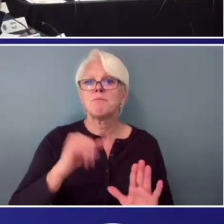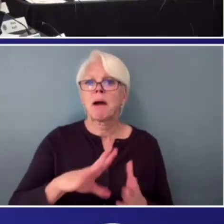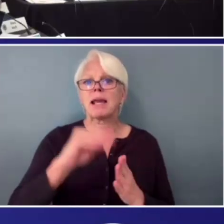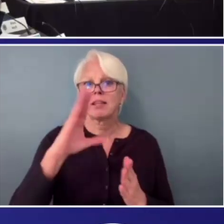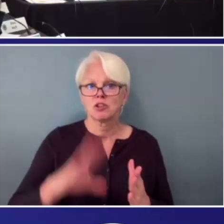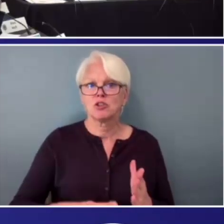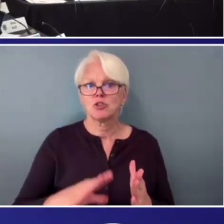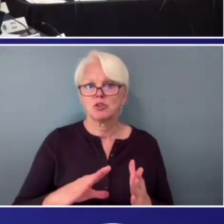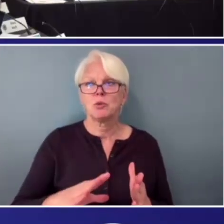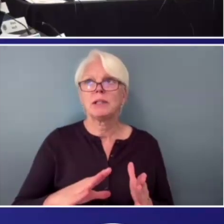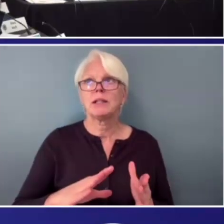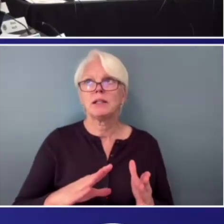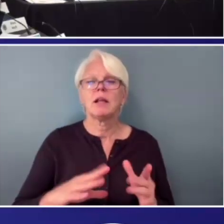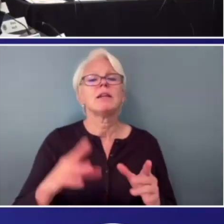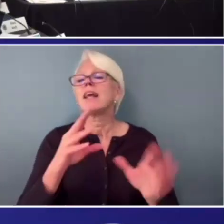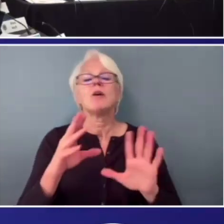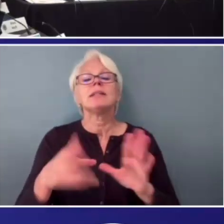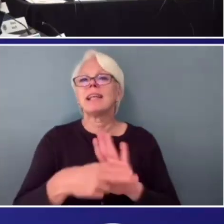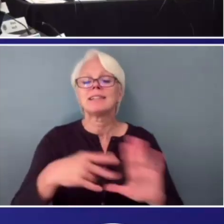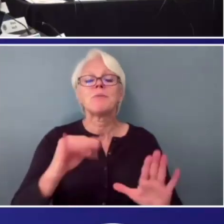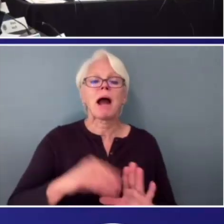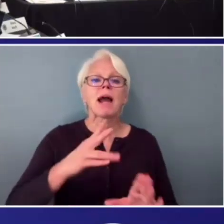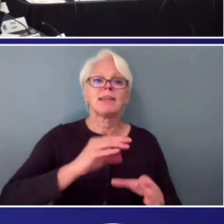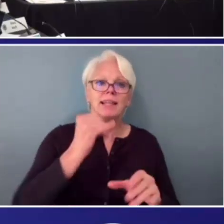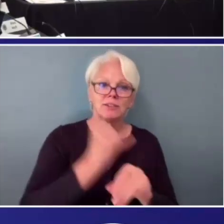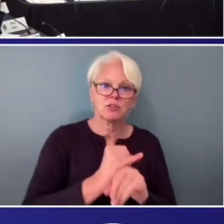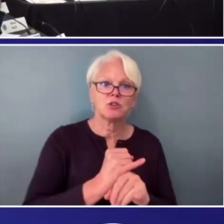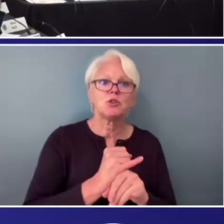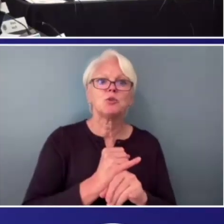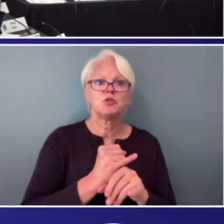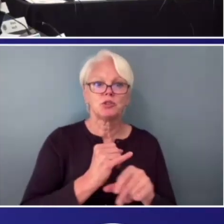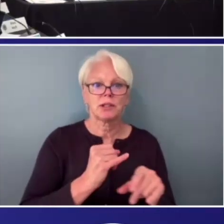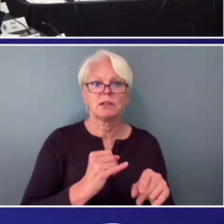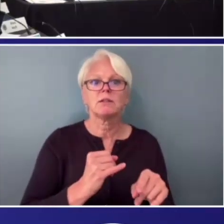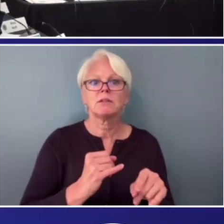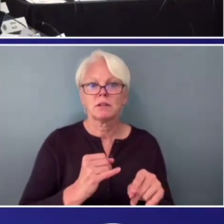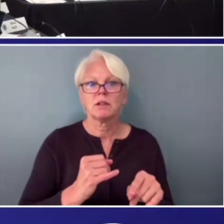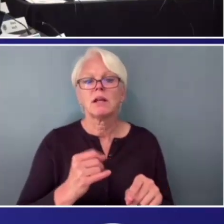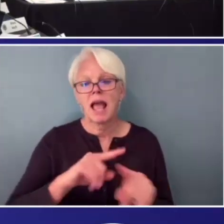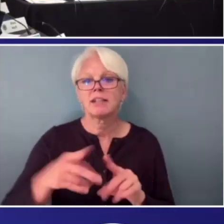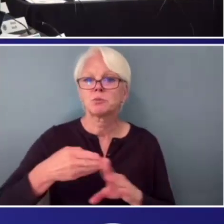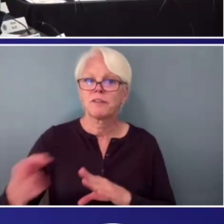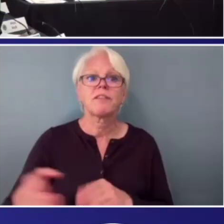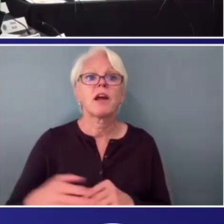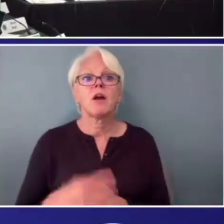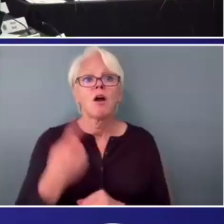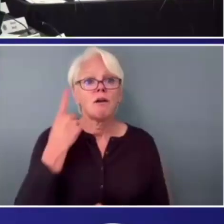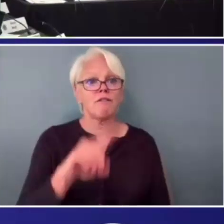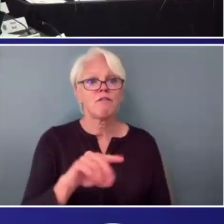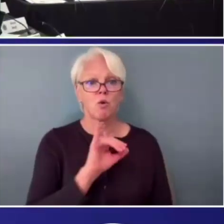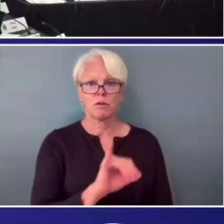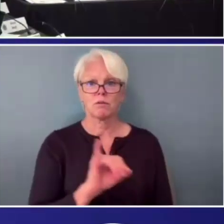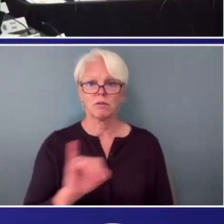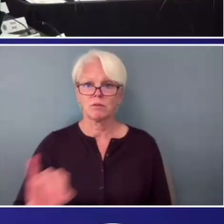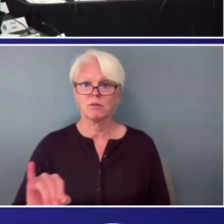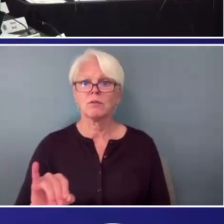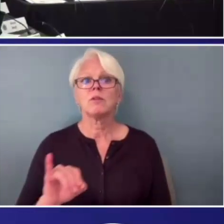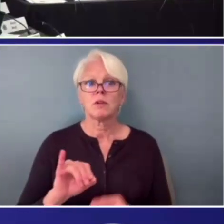Yeah. For the purposes of sub-romanette three, if a, you know, the marketing materials or something